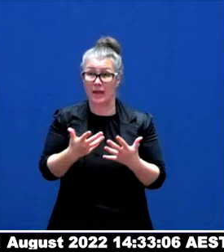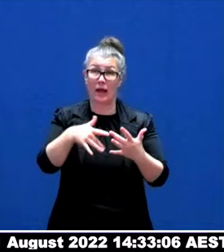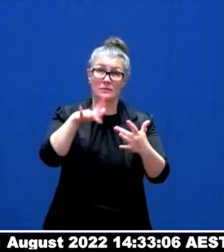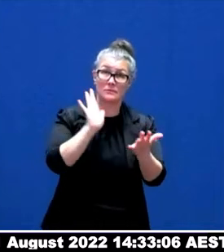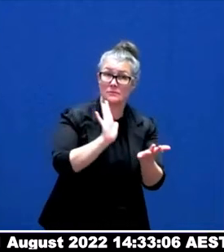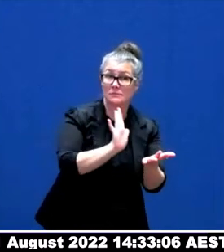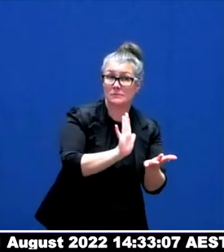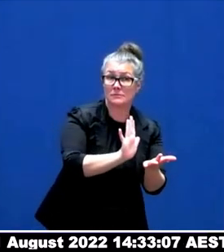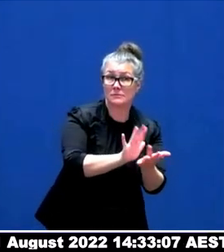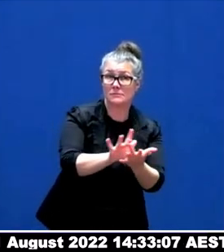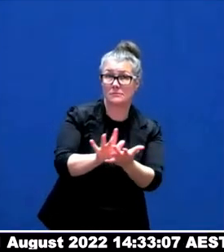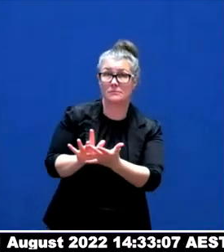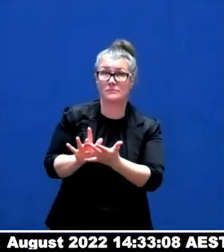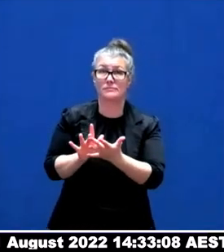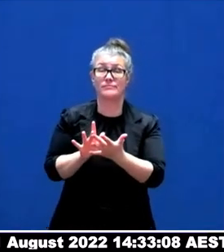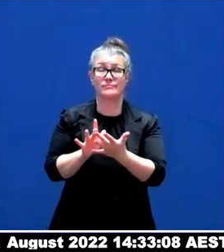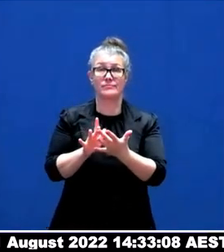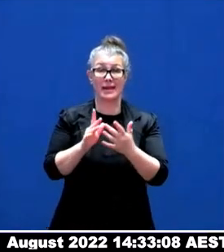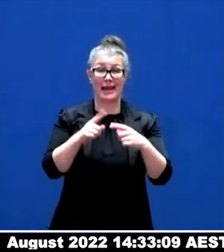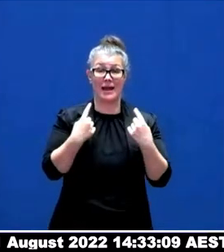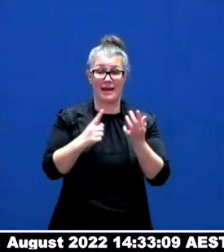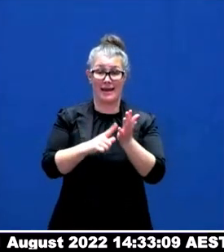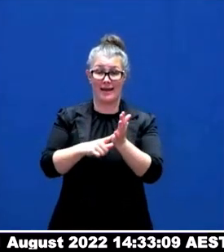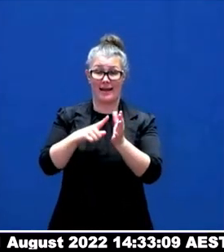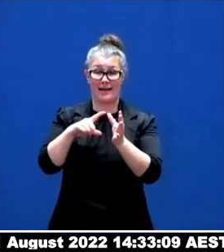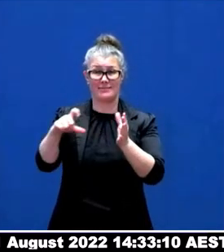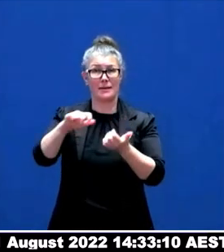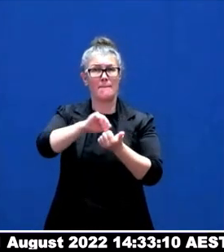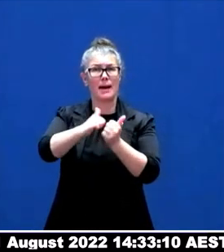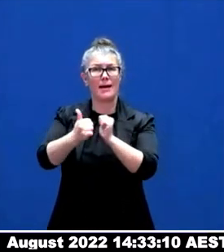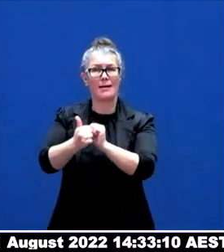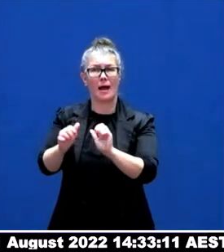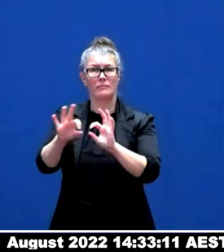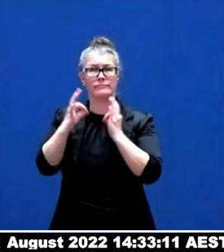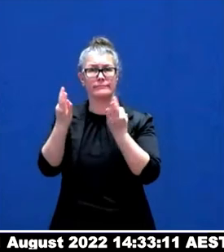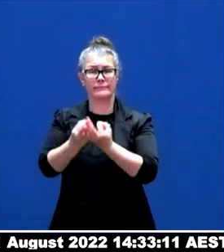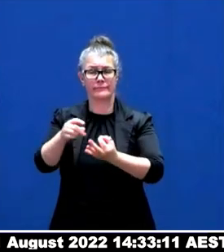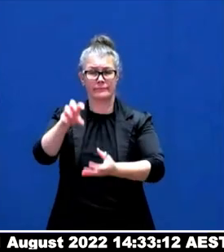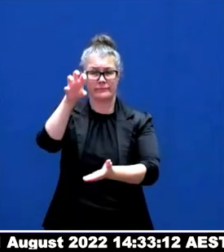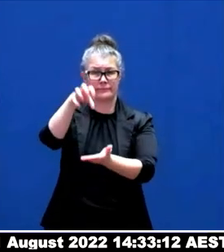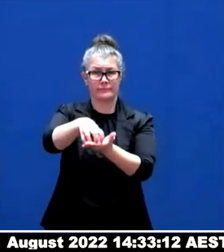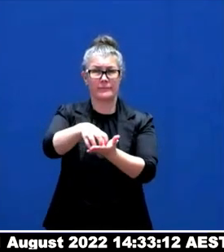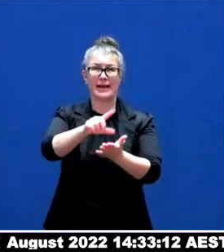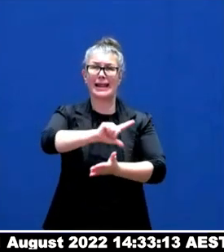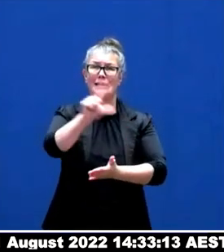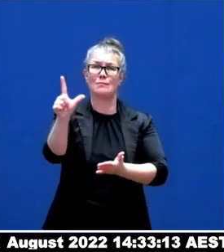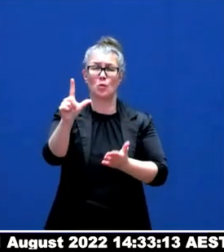Our Local Area Coordinator partner, based in Lismore, Social Futures, also deployed staff